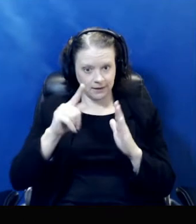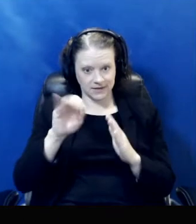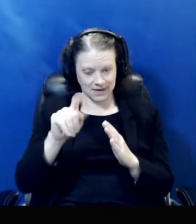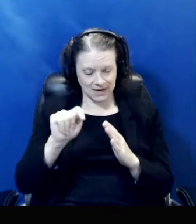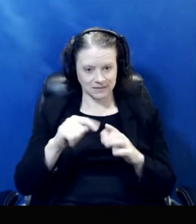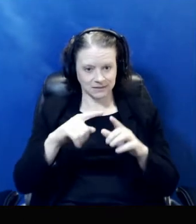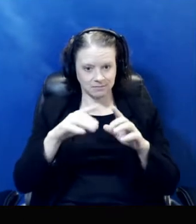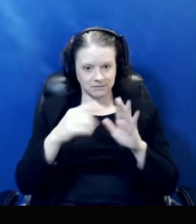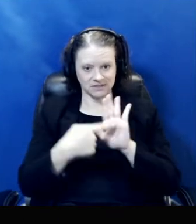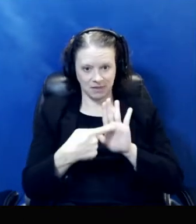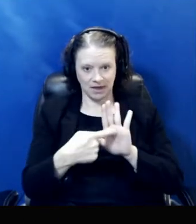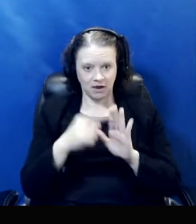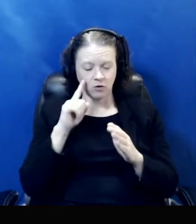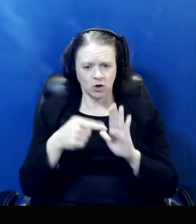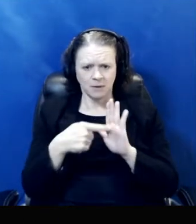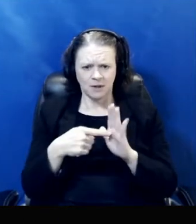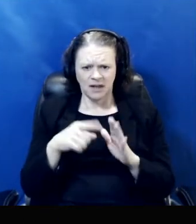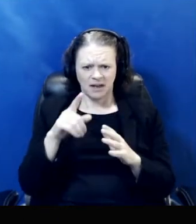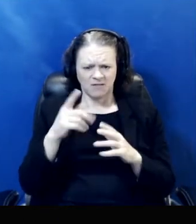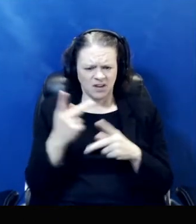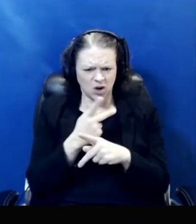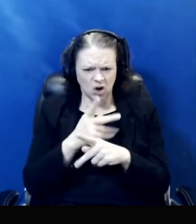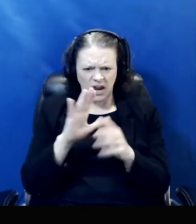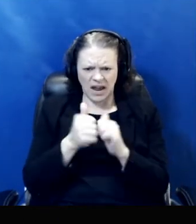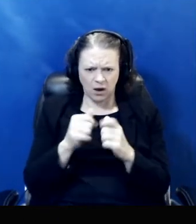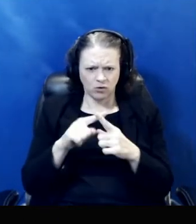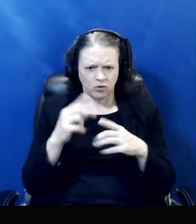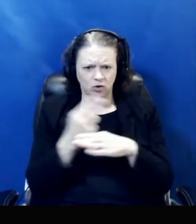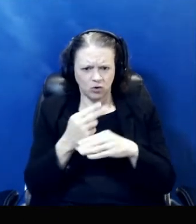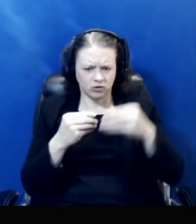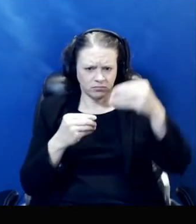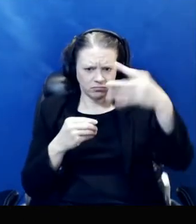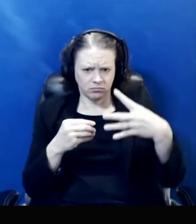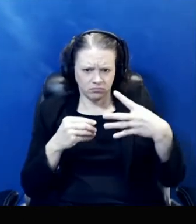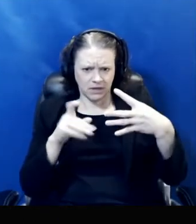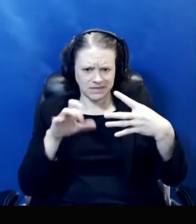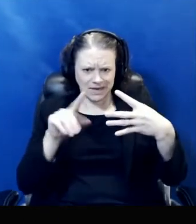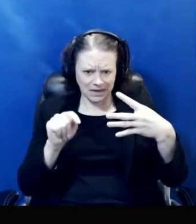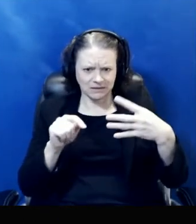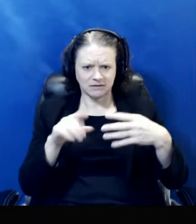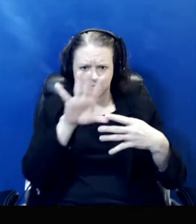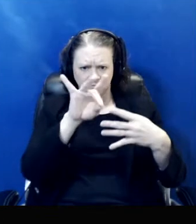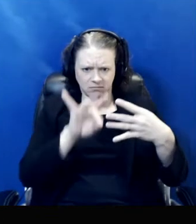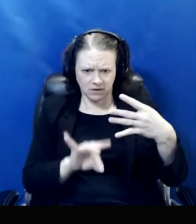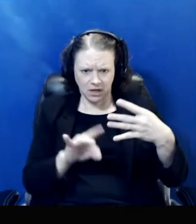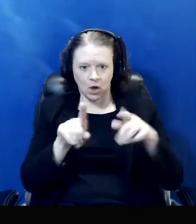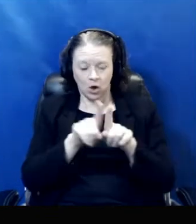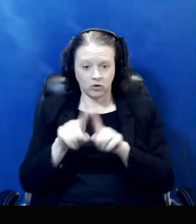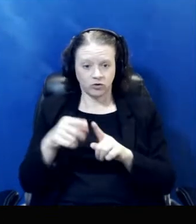like needing to navigate text based menus. It asks if there's text in the heads up display specifically.